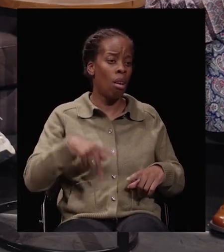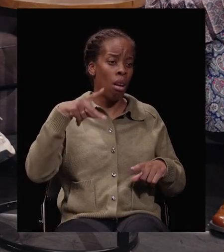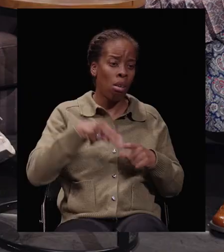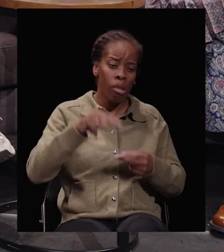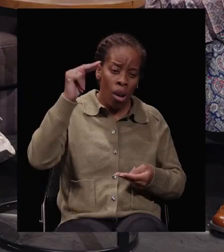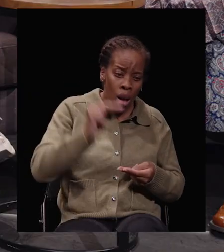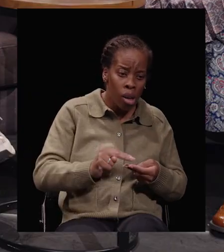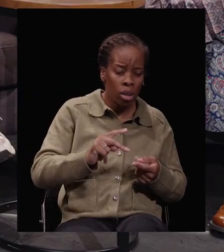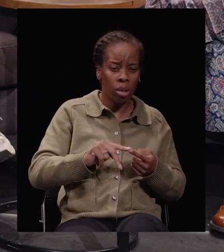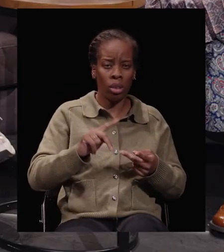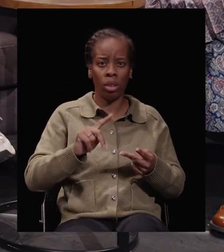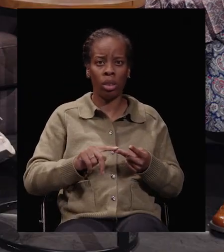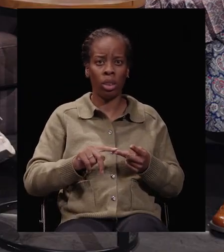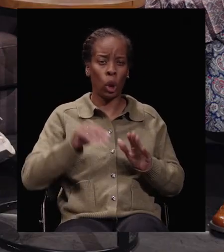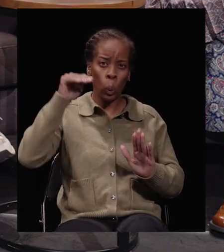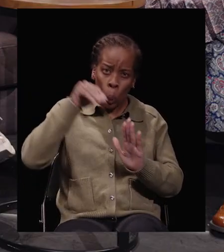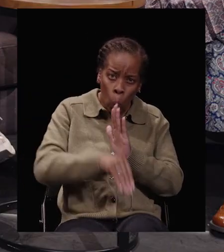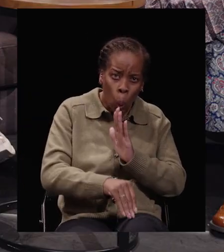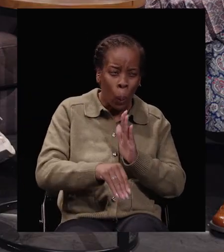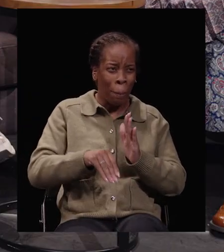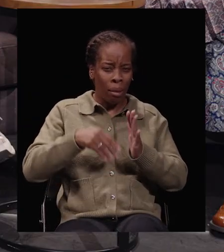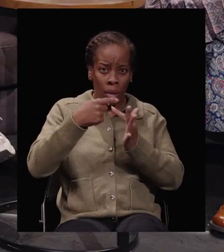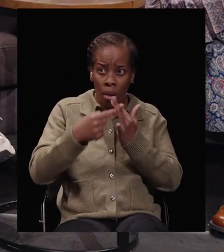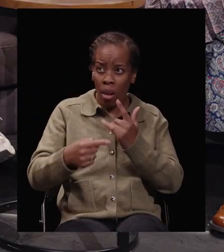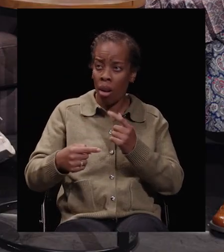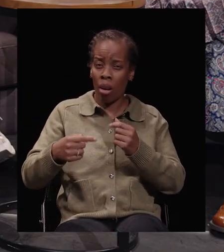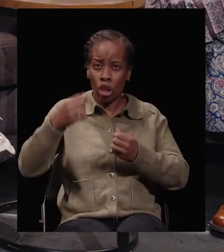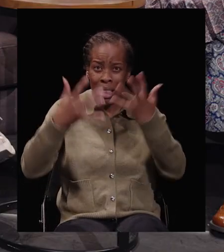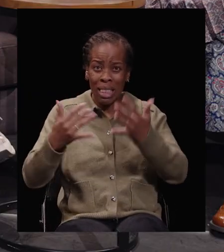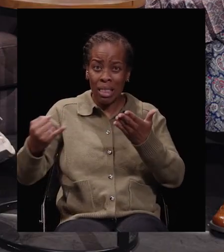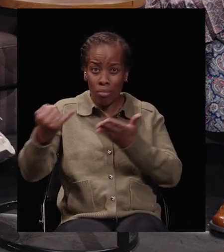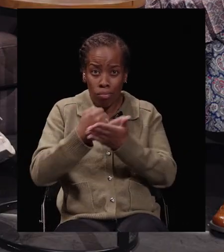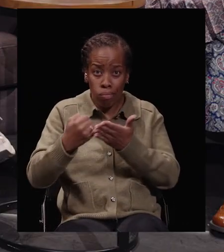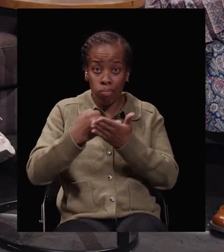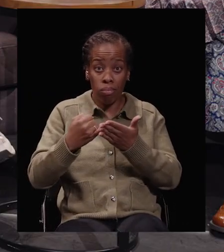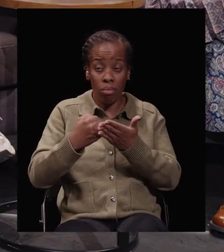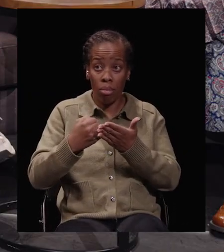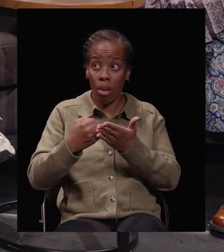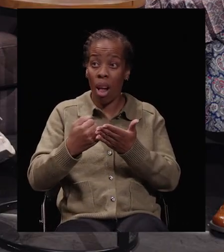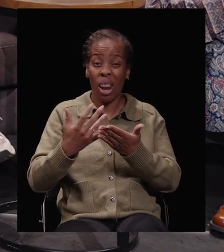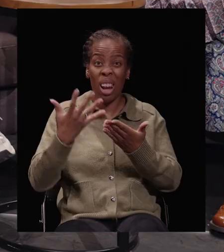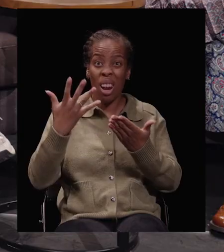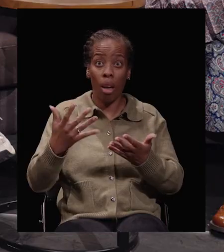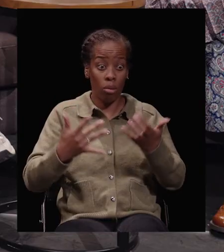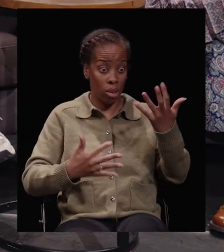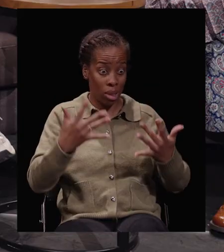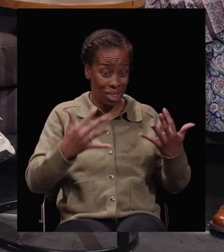and all the bad things, and all the statistics that go round in circle, I've watched circle back now, you know, and little has changed